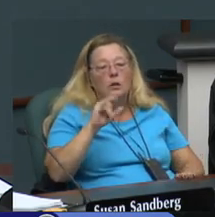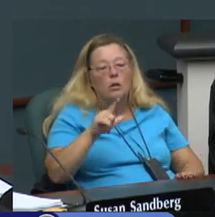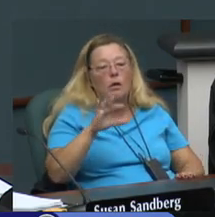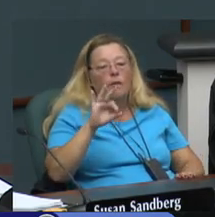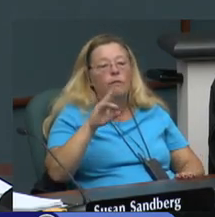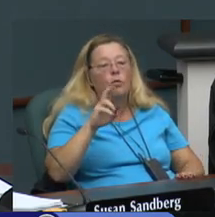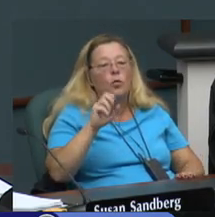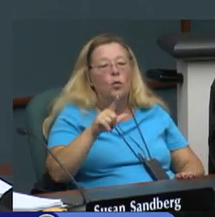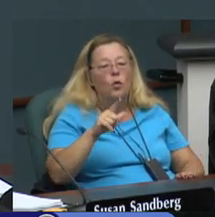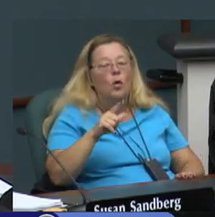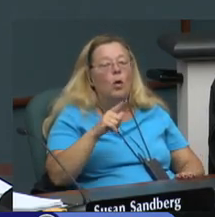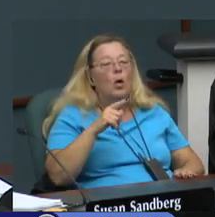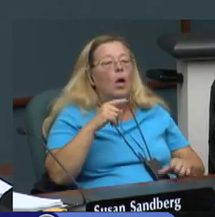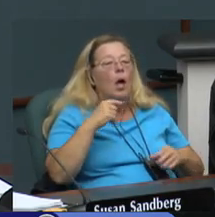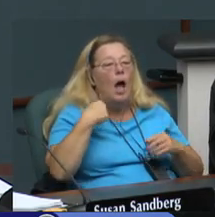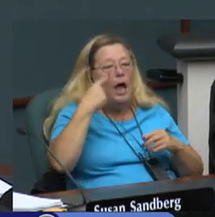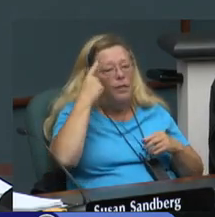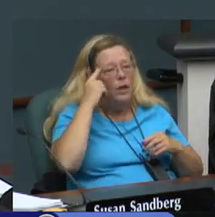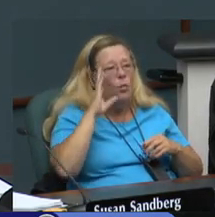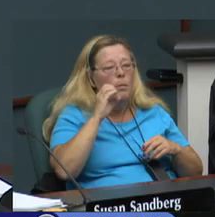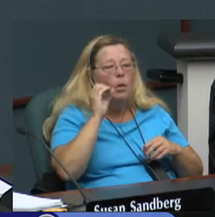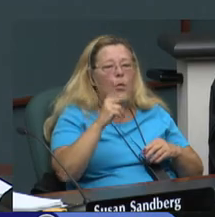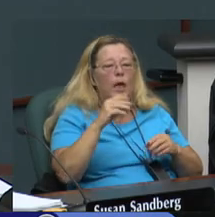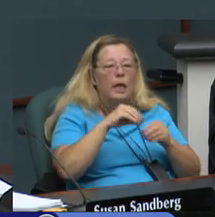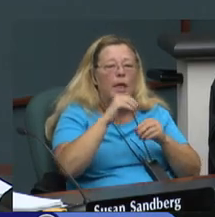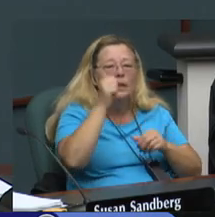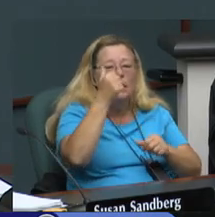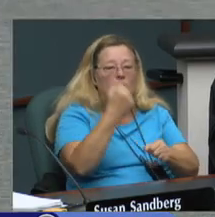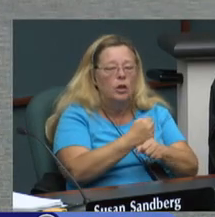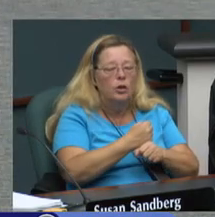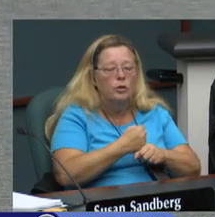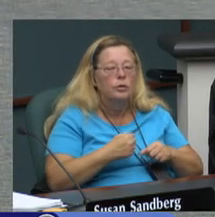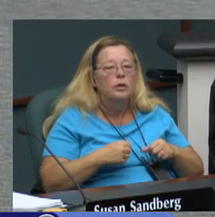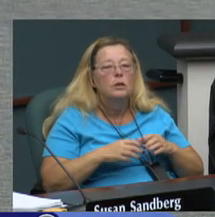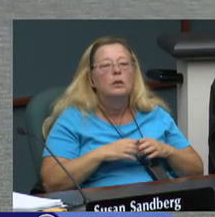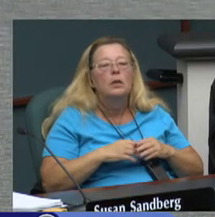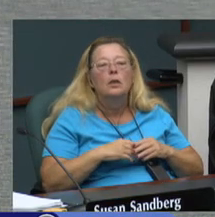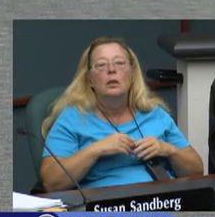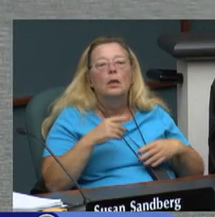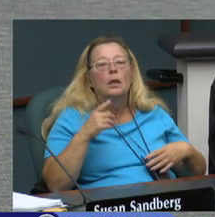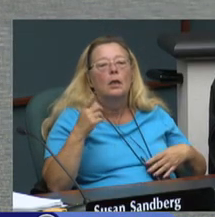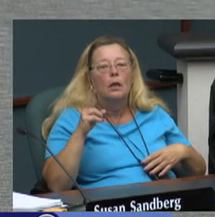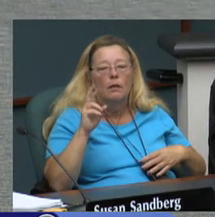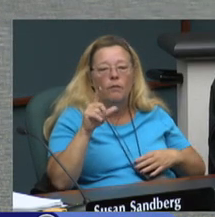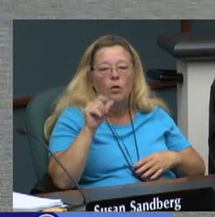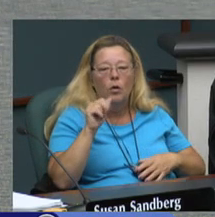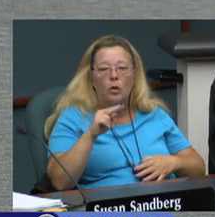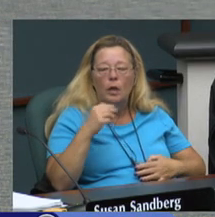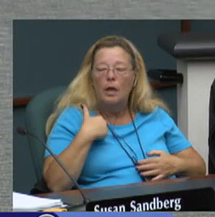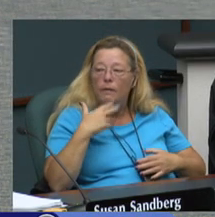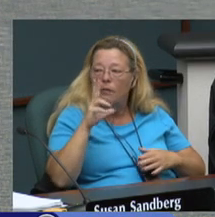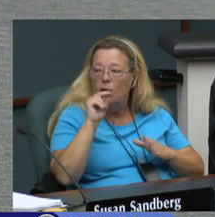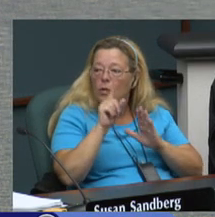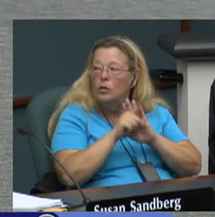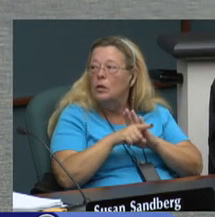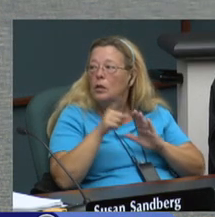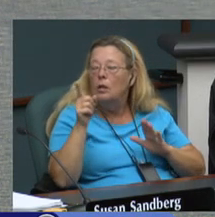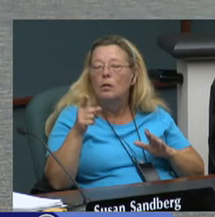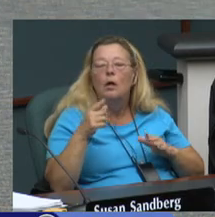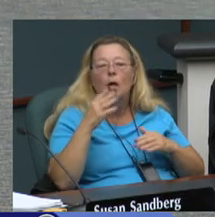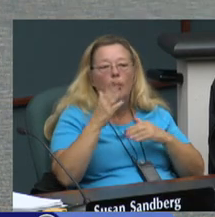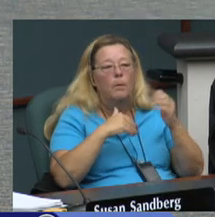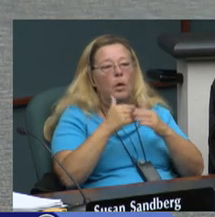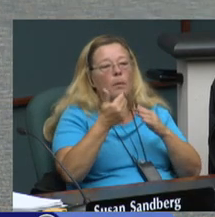relevant in 10 years Thank You Council Merv Olin has 30 seconds nobody should